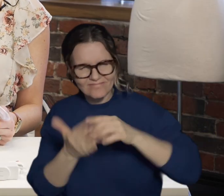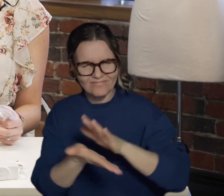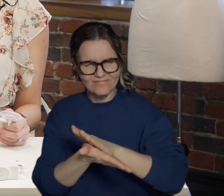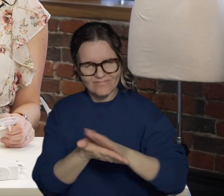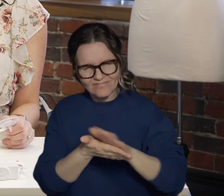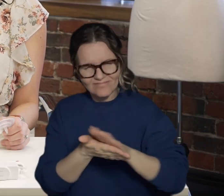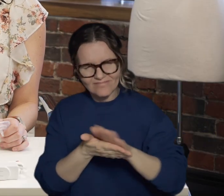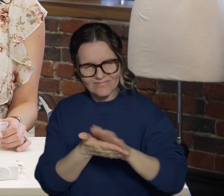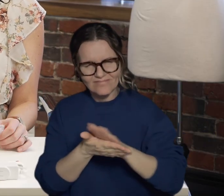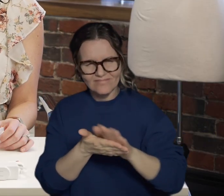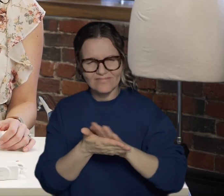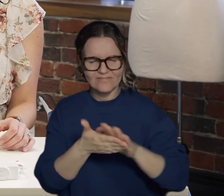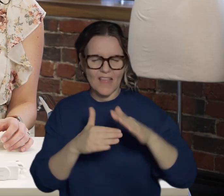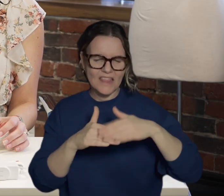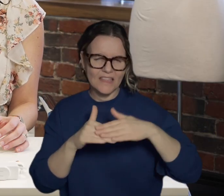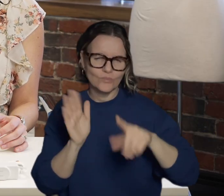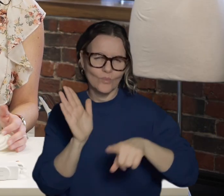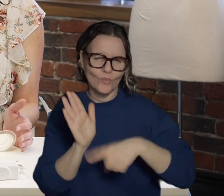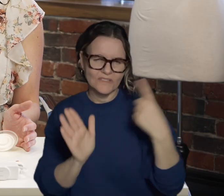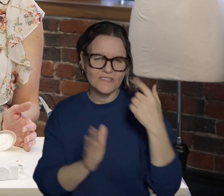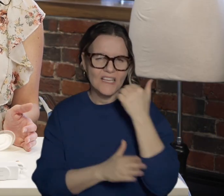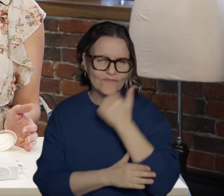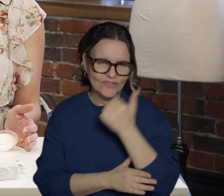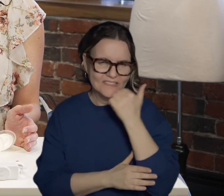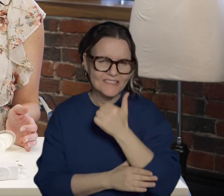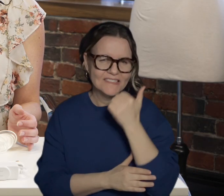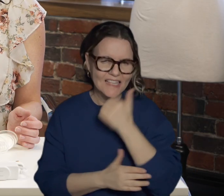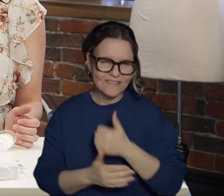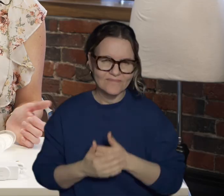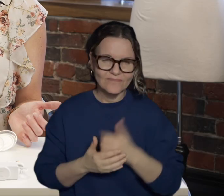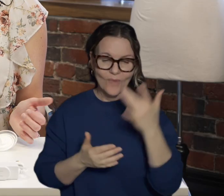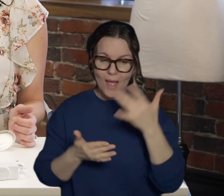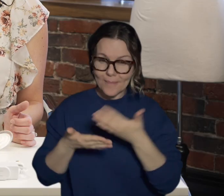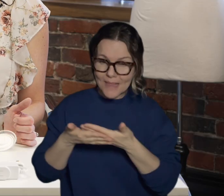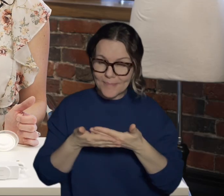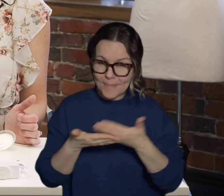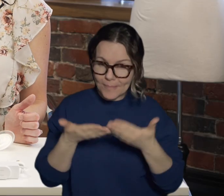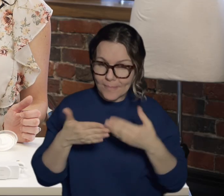by the CDC is to sanitize your pump parts at least once a day this is especially important